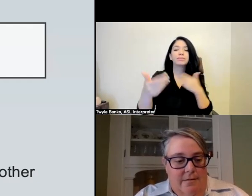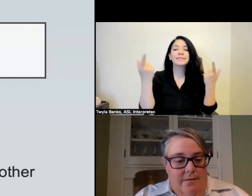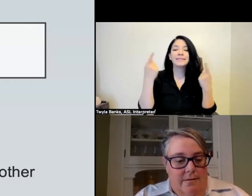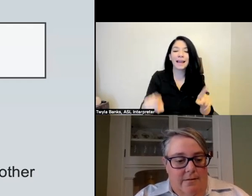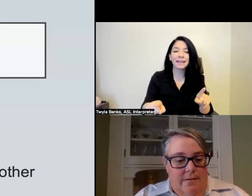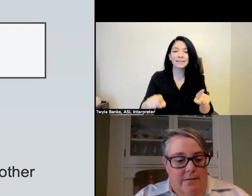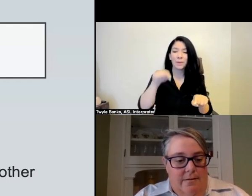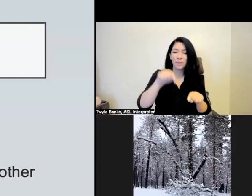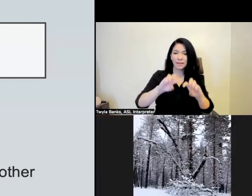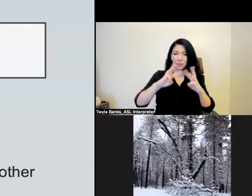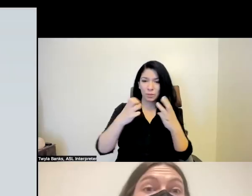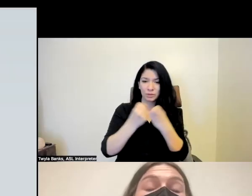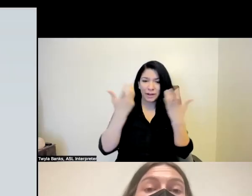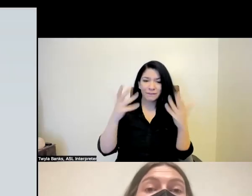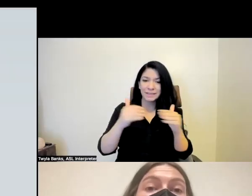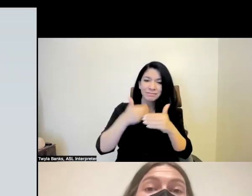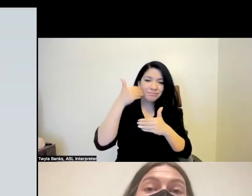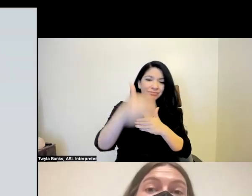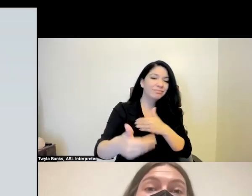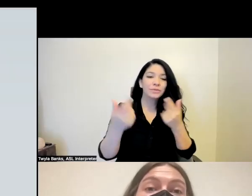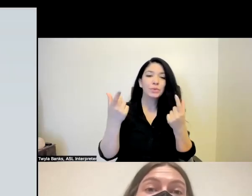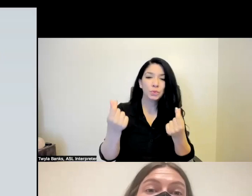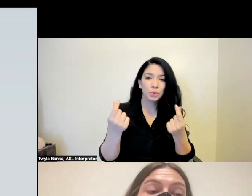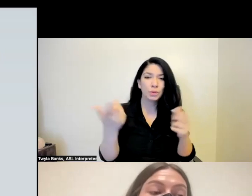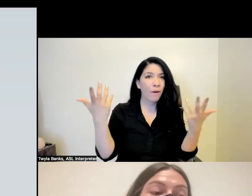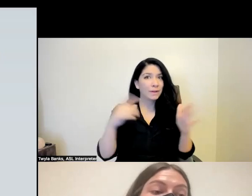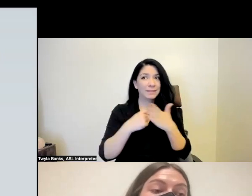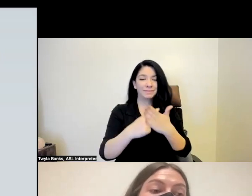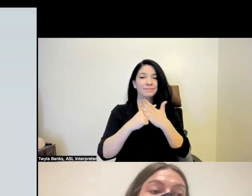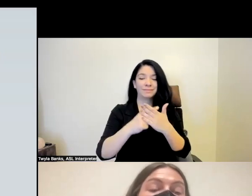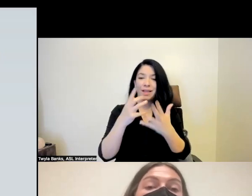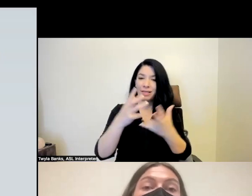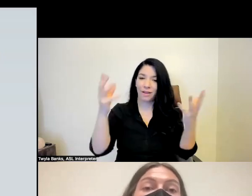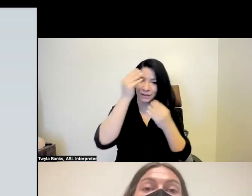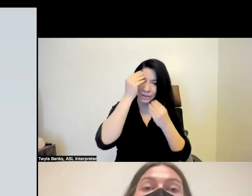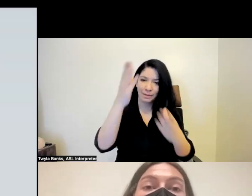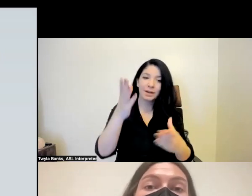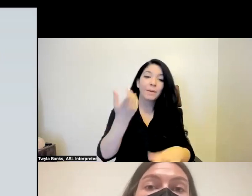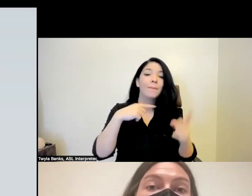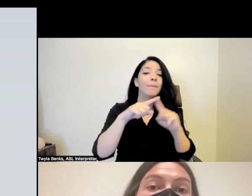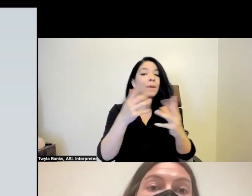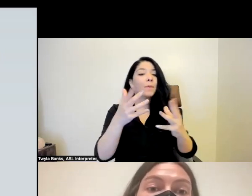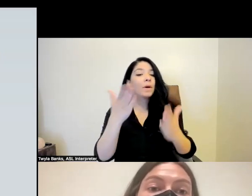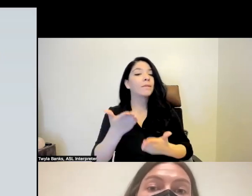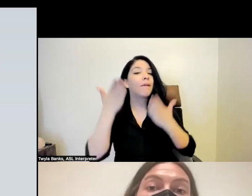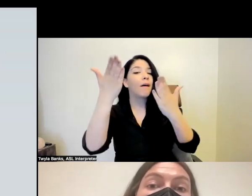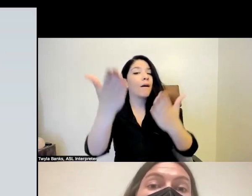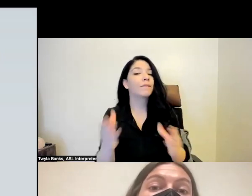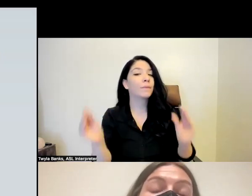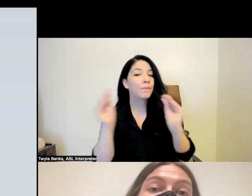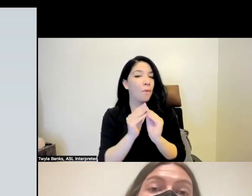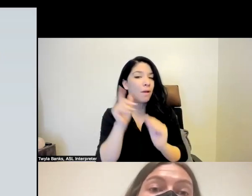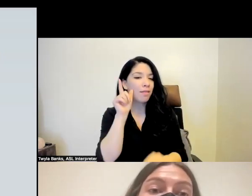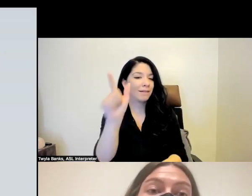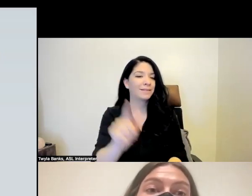we covered so much and we wanted to have some more offerings after the workshop so we have decided